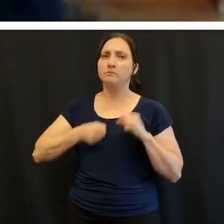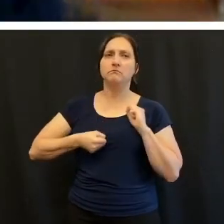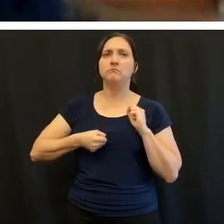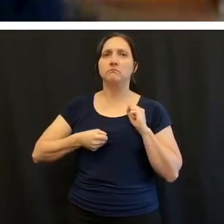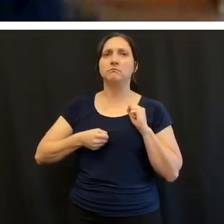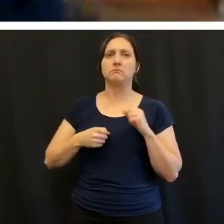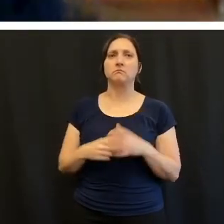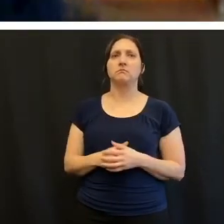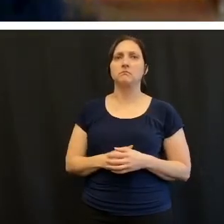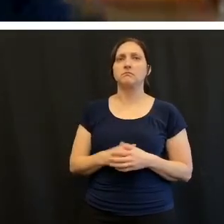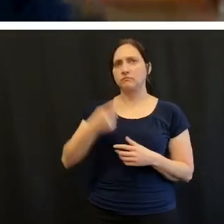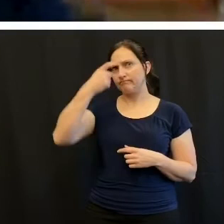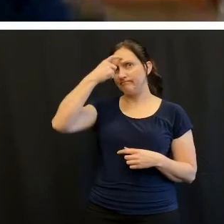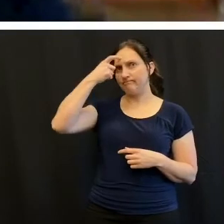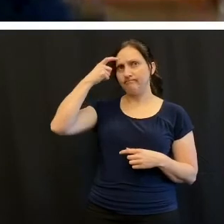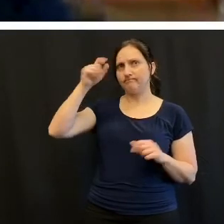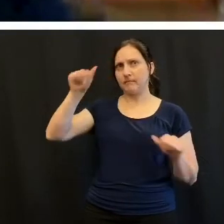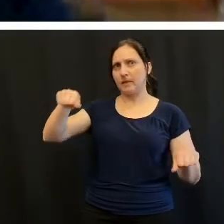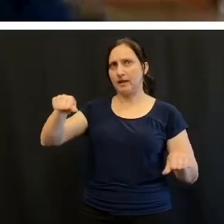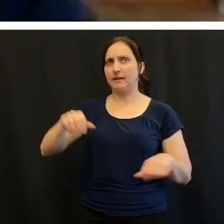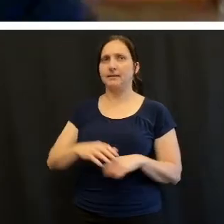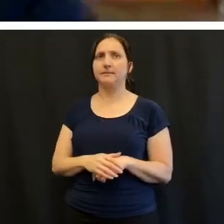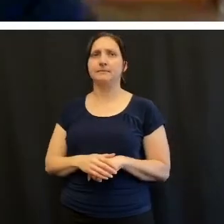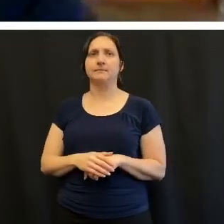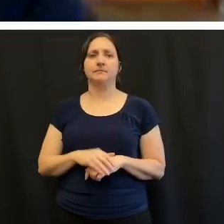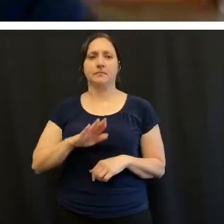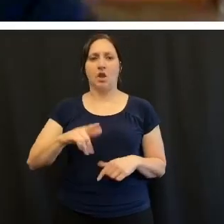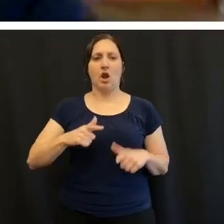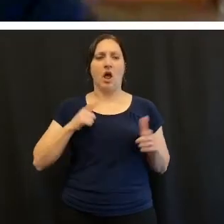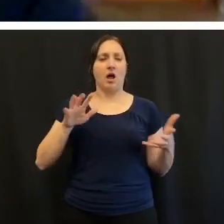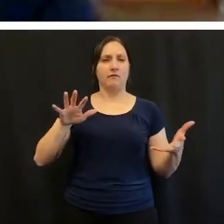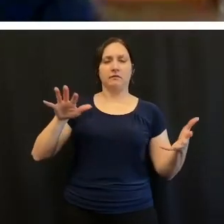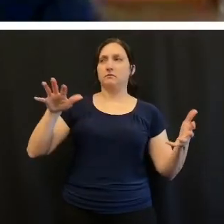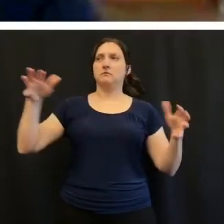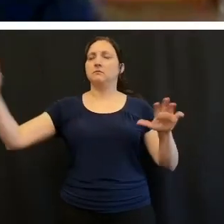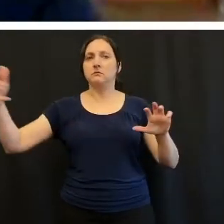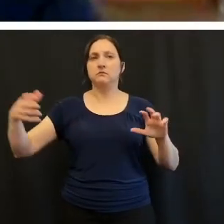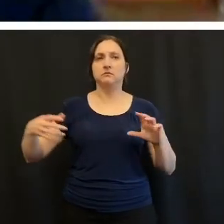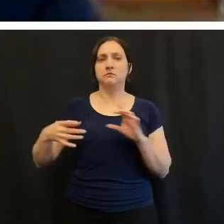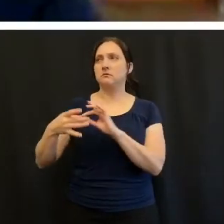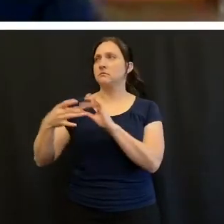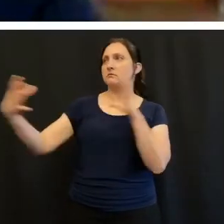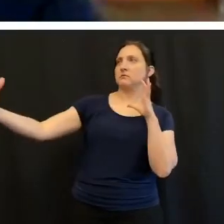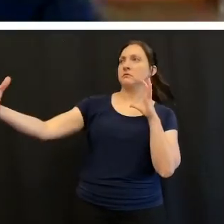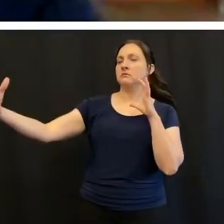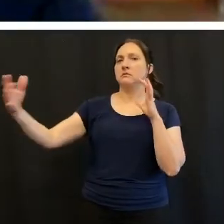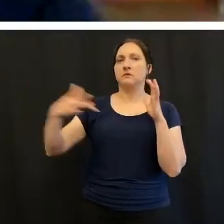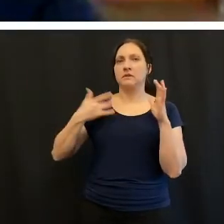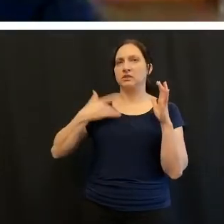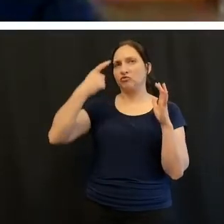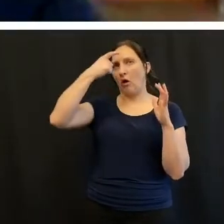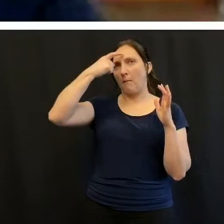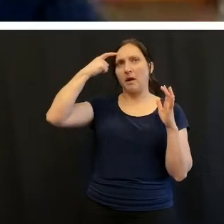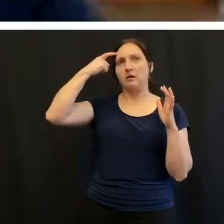There's just so much that's changed in their lives, and it's not gonna go back to normal for a while.